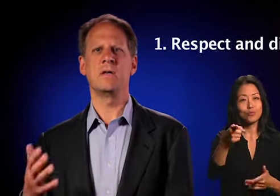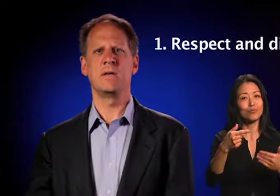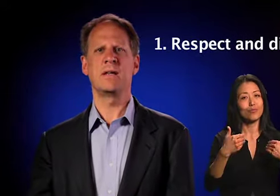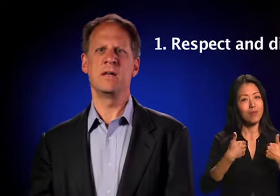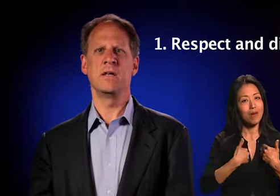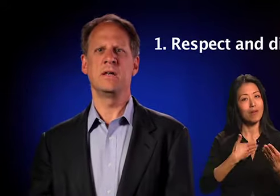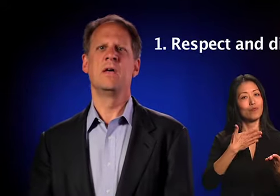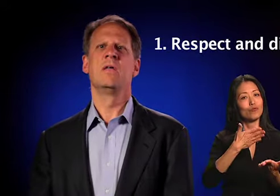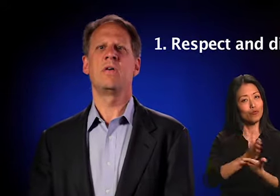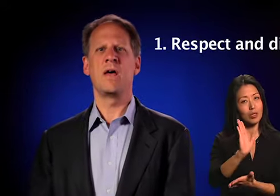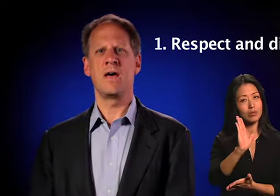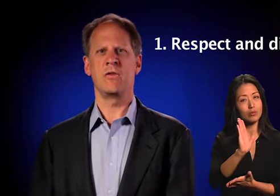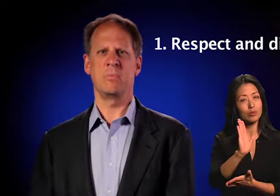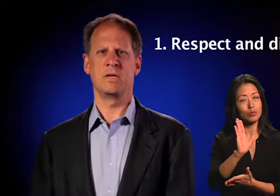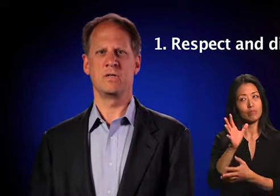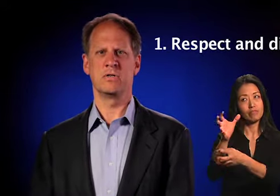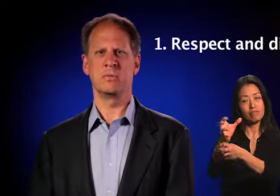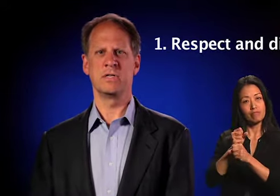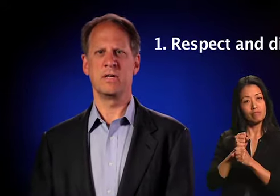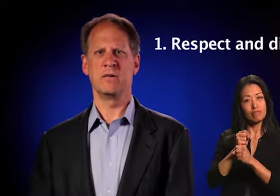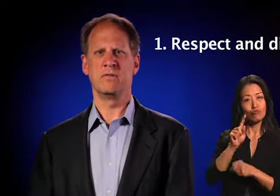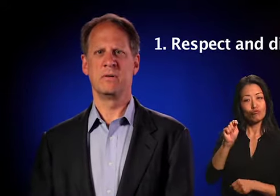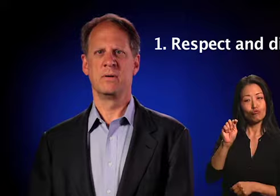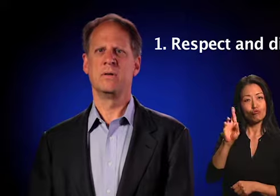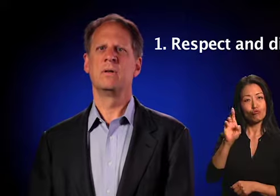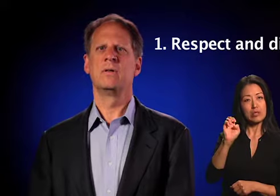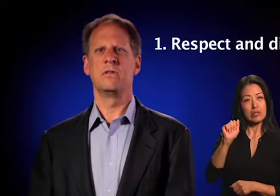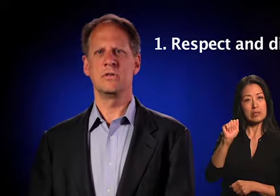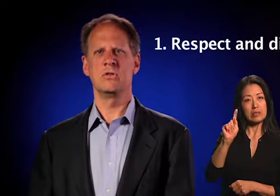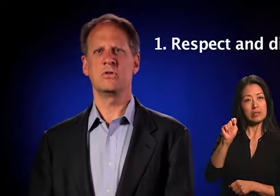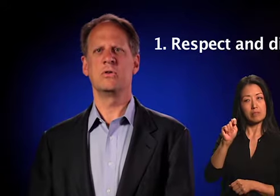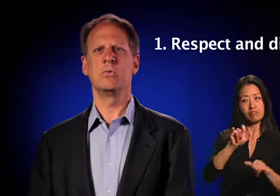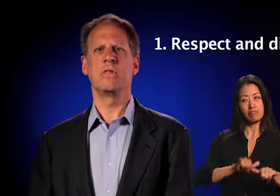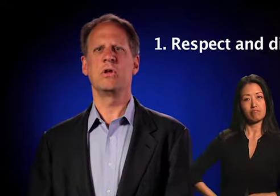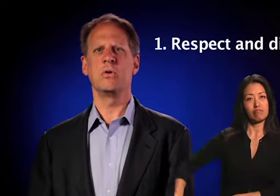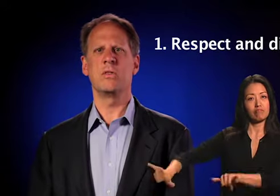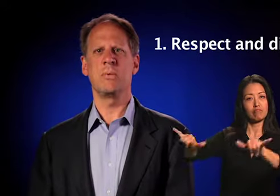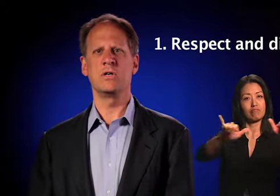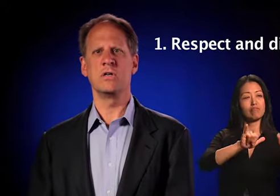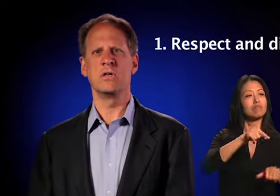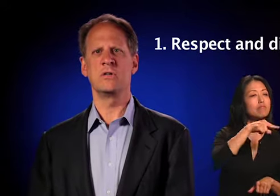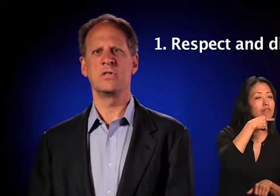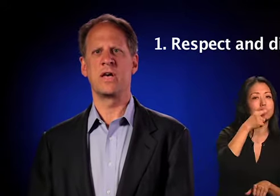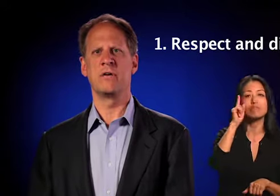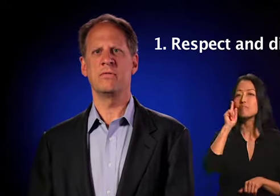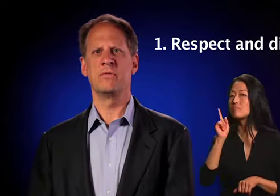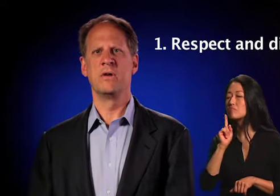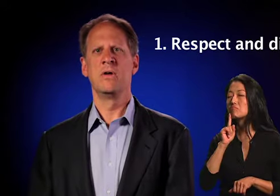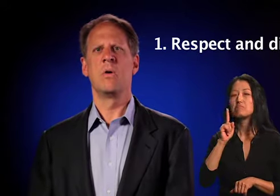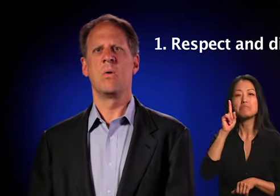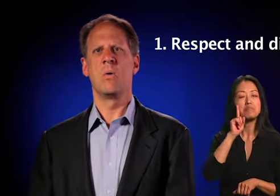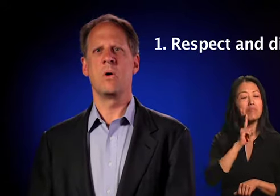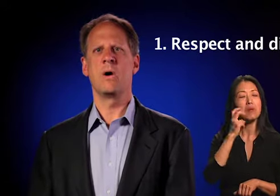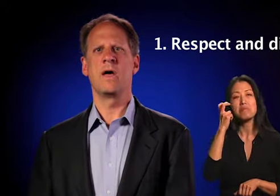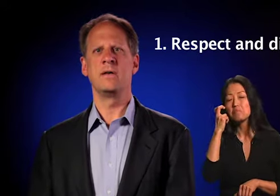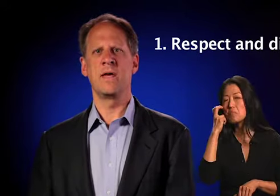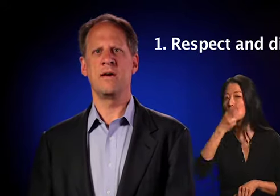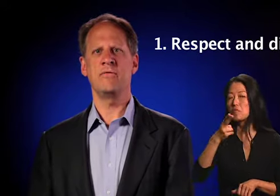to be treated with the same respect and dignity that other patients receive. This is true whether you're the patient yourself